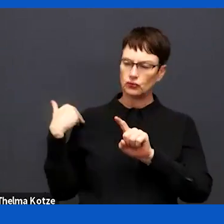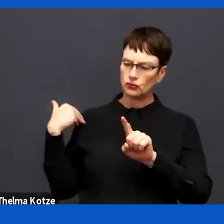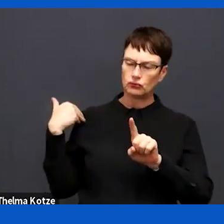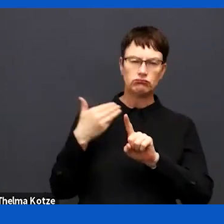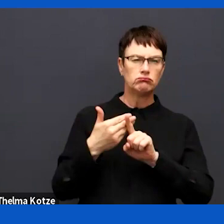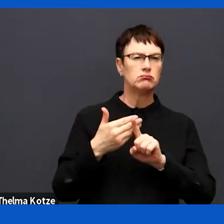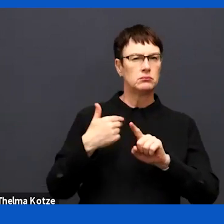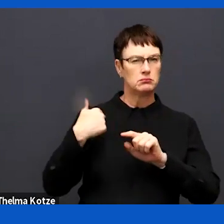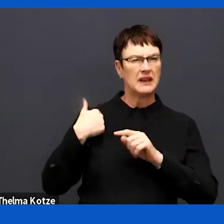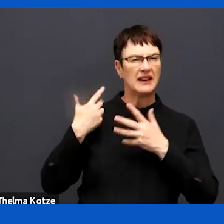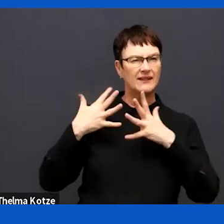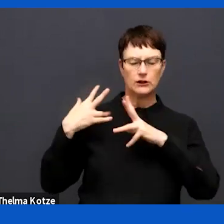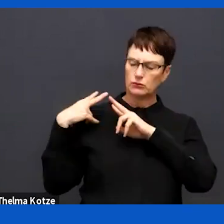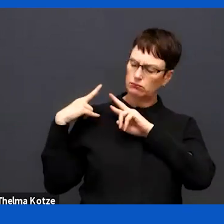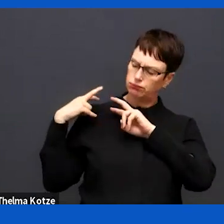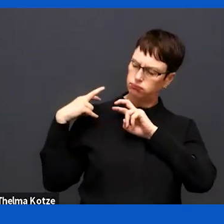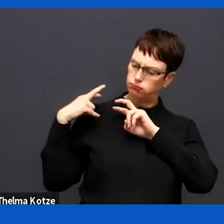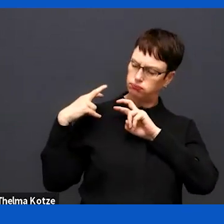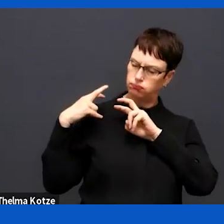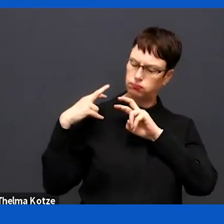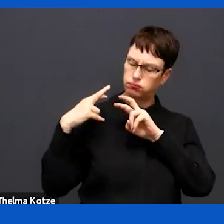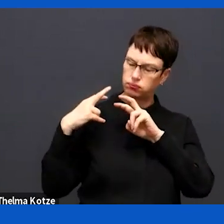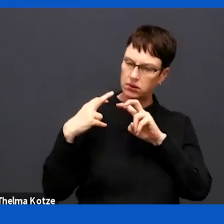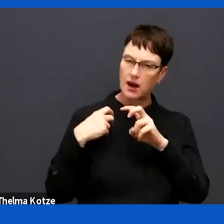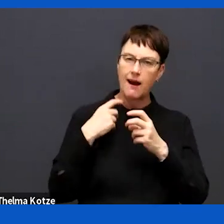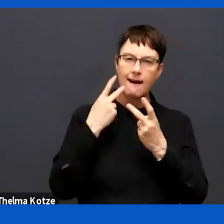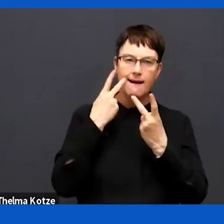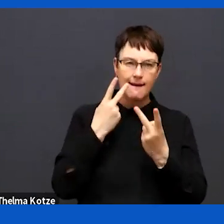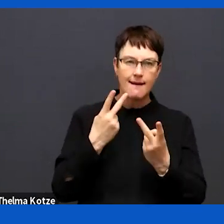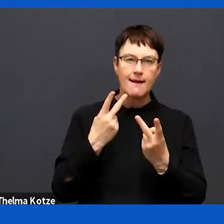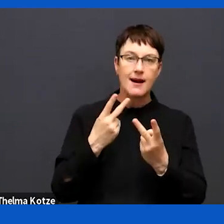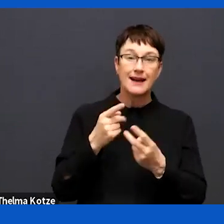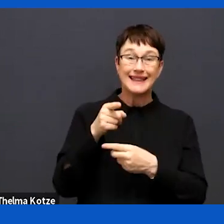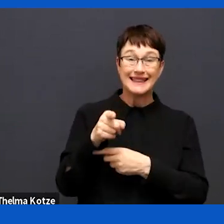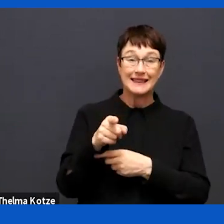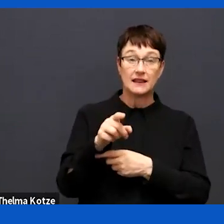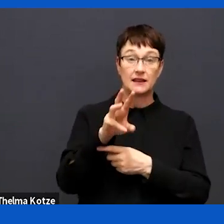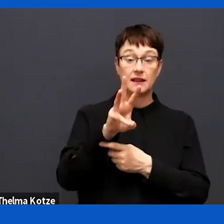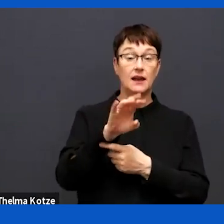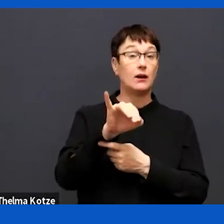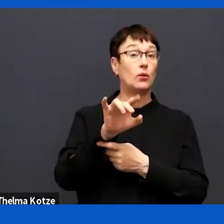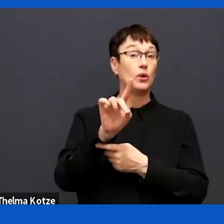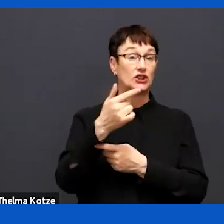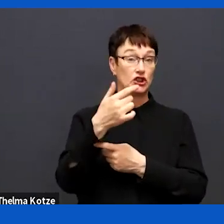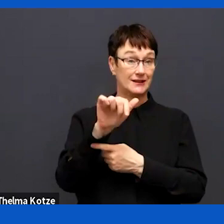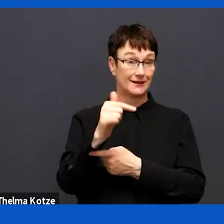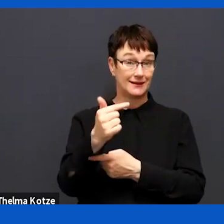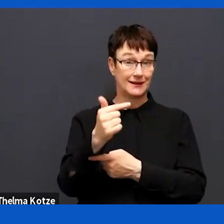are if you like, potentially the replacement for settings that are in operating systems